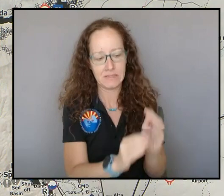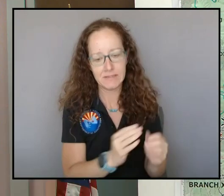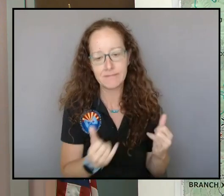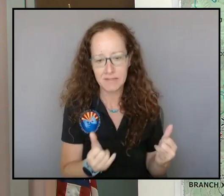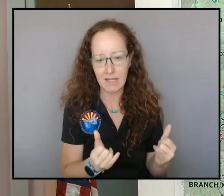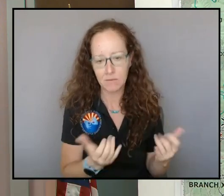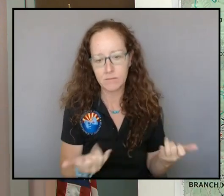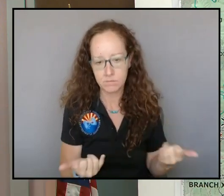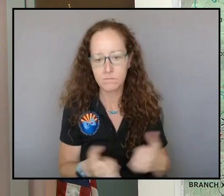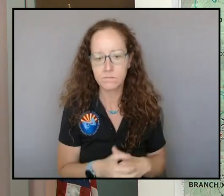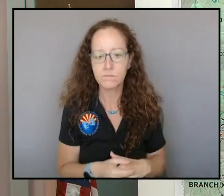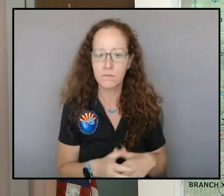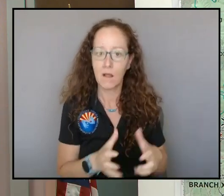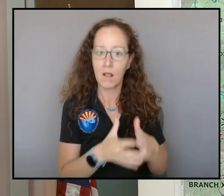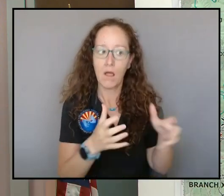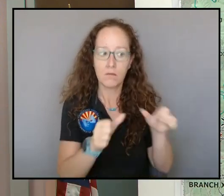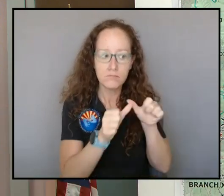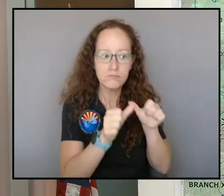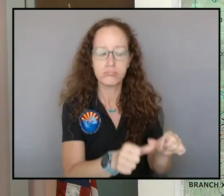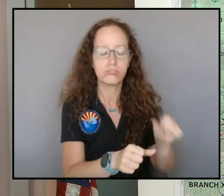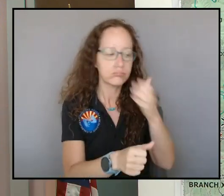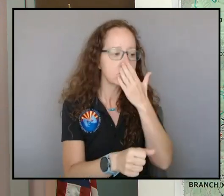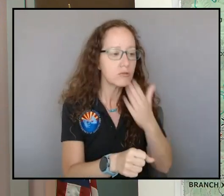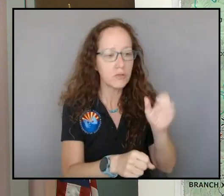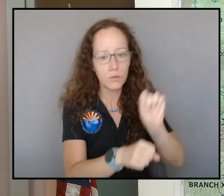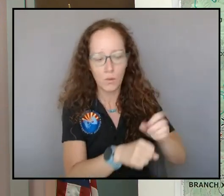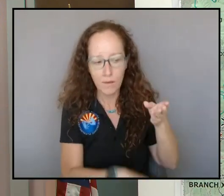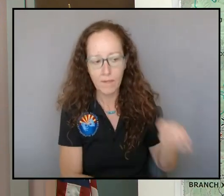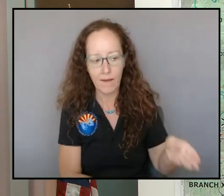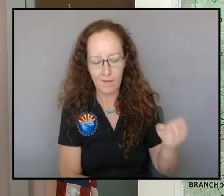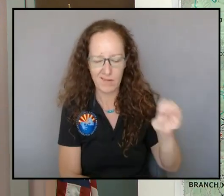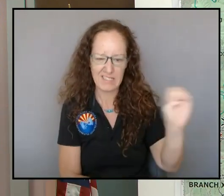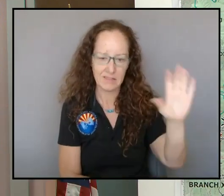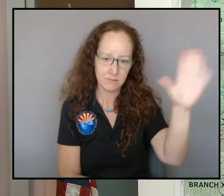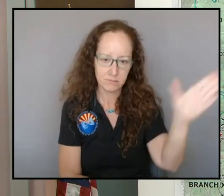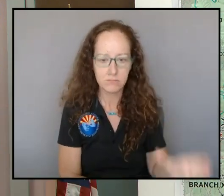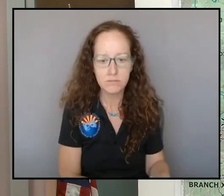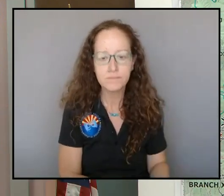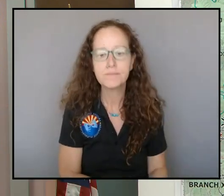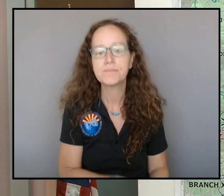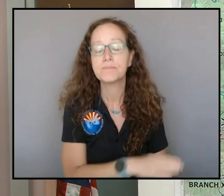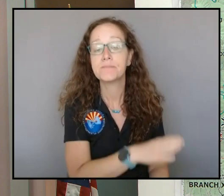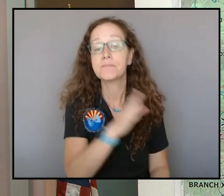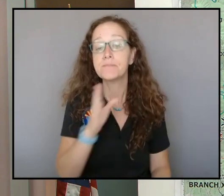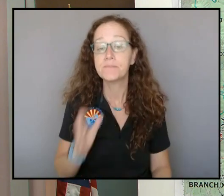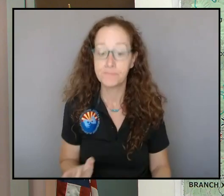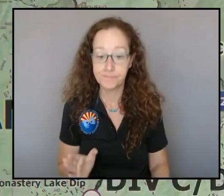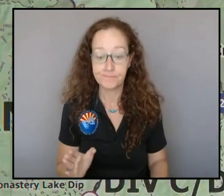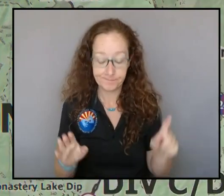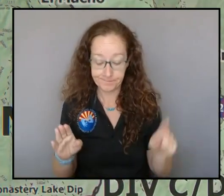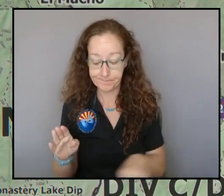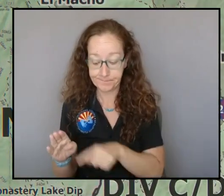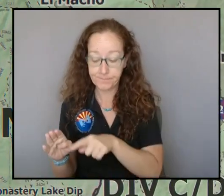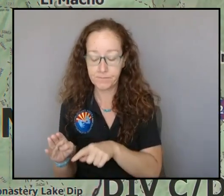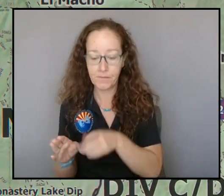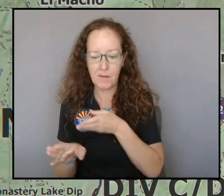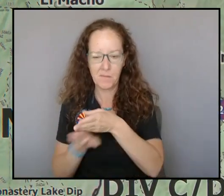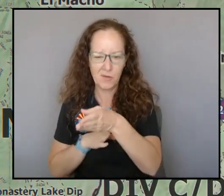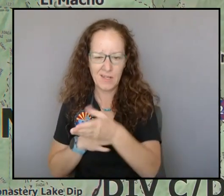work is still continuing on that piece of the fire. As we come into Branch 15, Divisions: Charlie, Delta, and